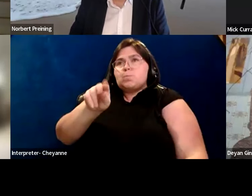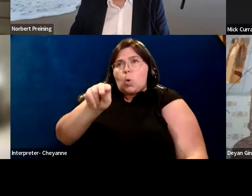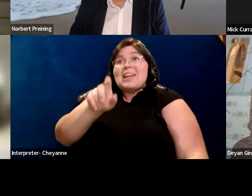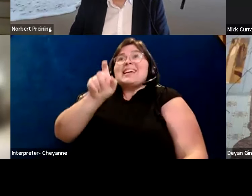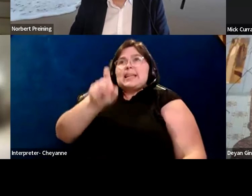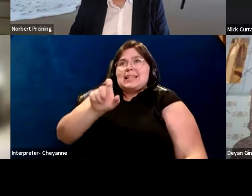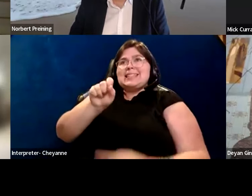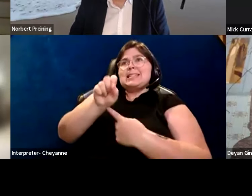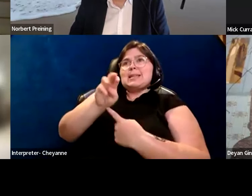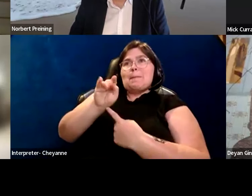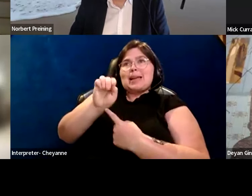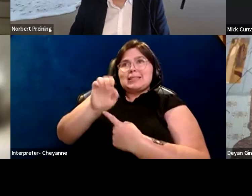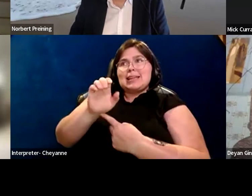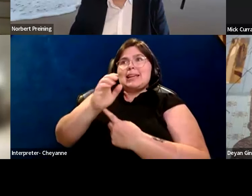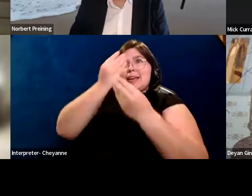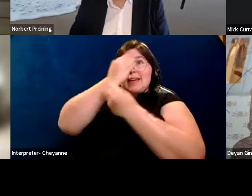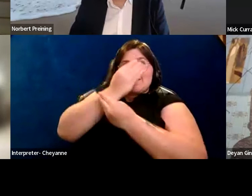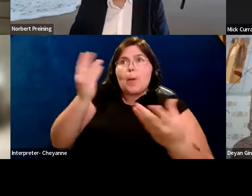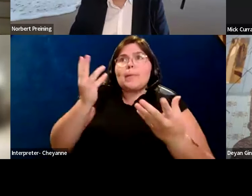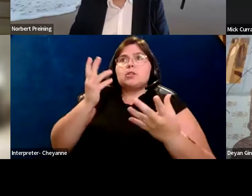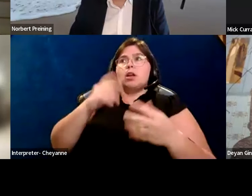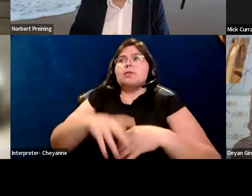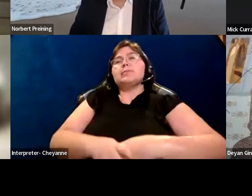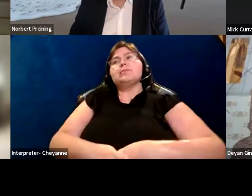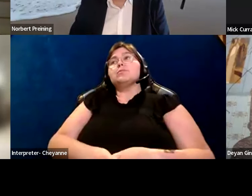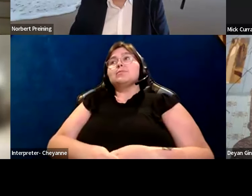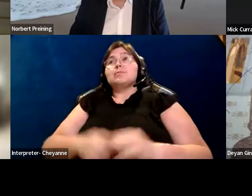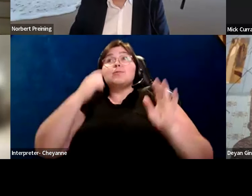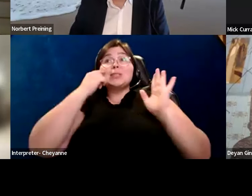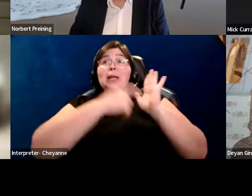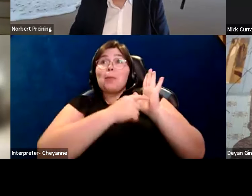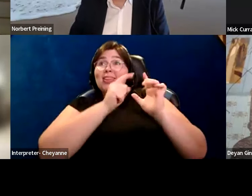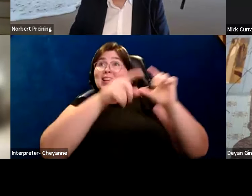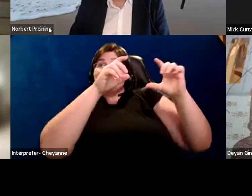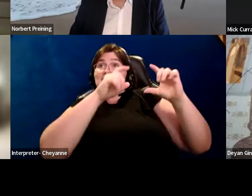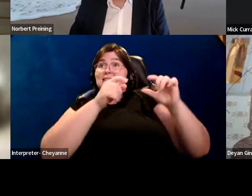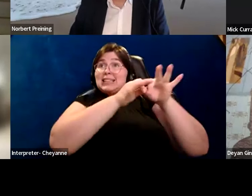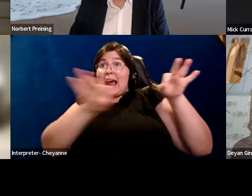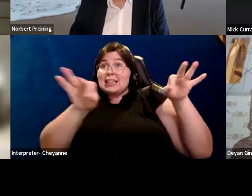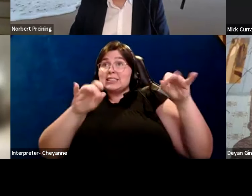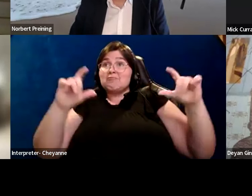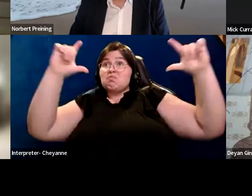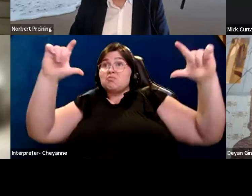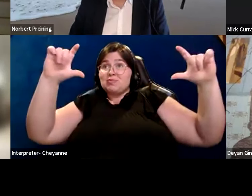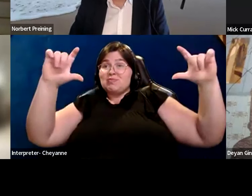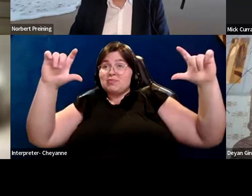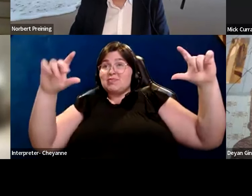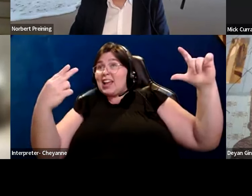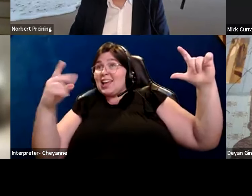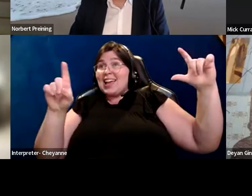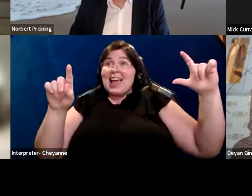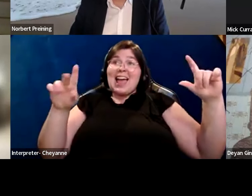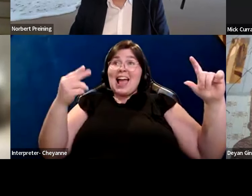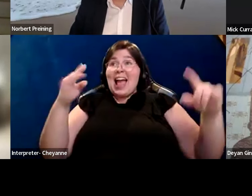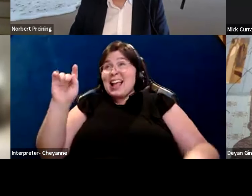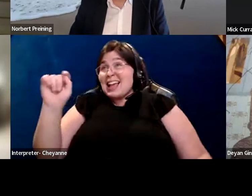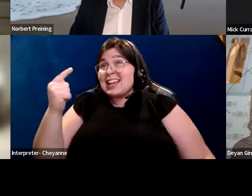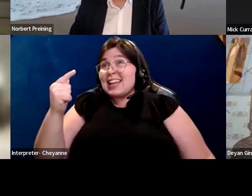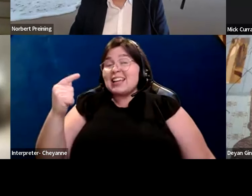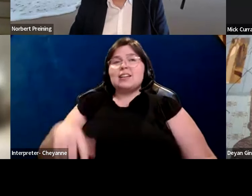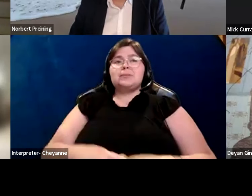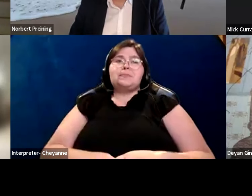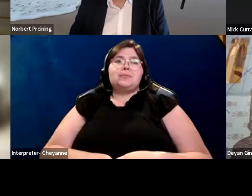such as whether this text is a heading or whether it's a list